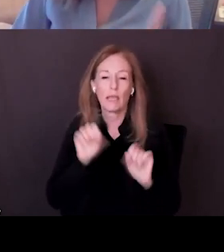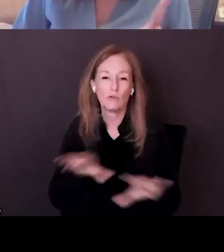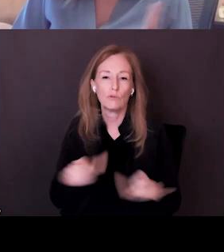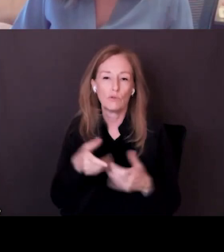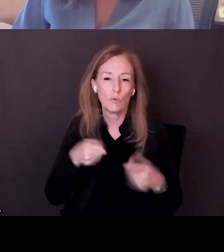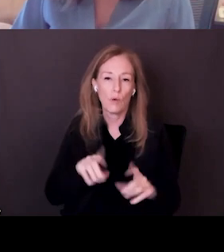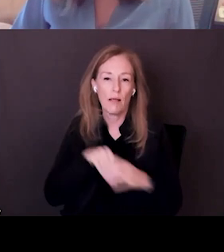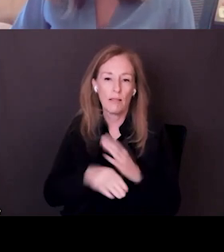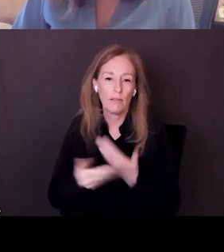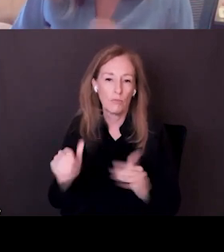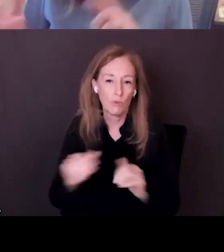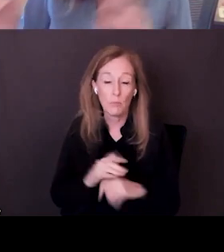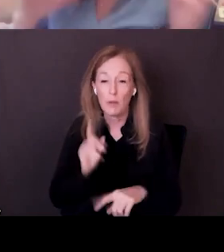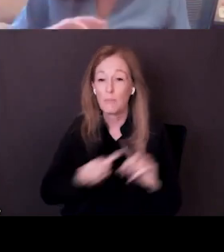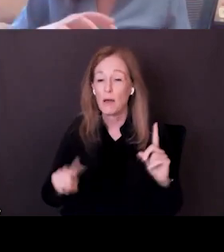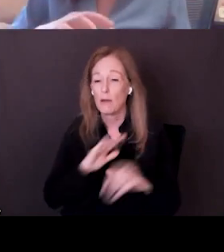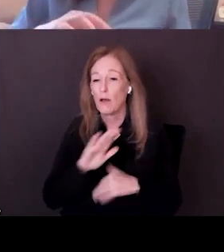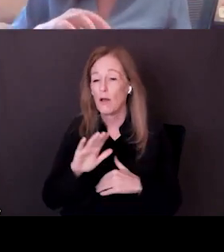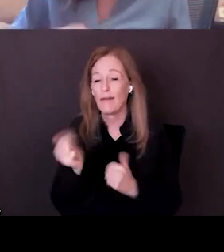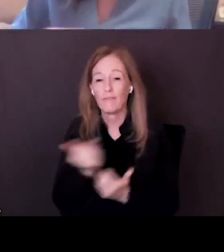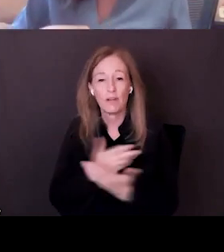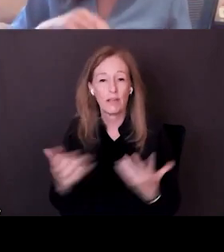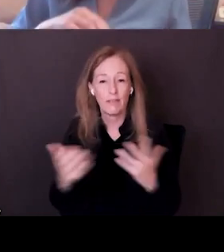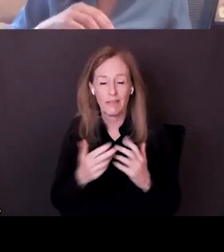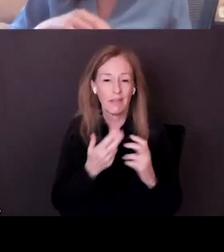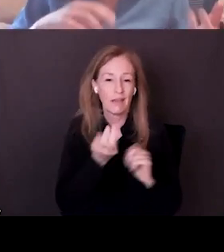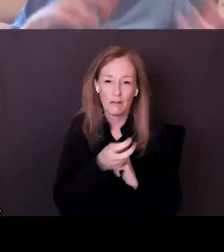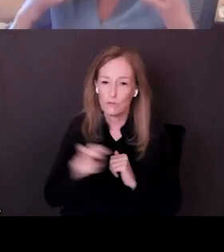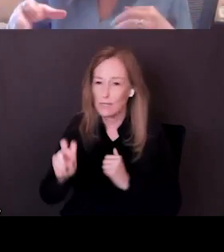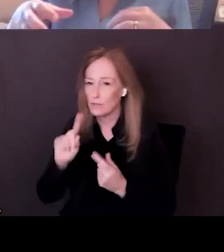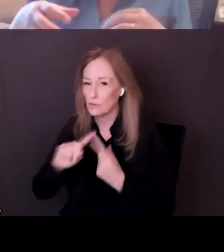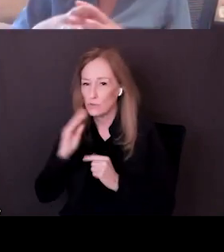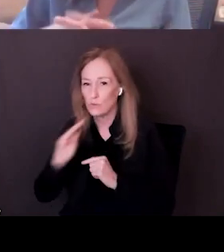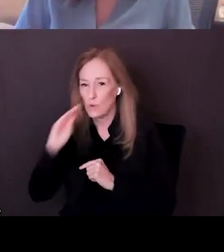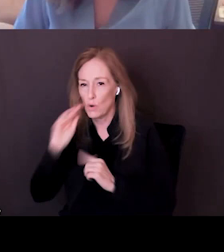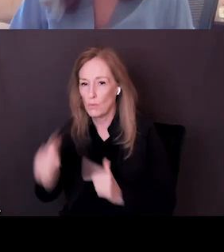WHAT IS IMPORTANT IS IT IS ALL ITEMS THAT TRANSLATE INTO THE HOME LIFE AND THINGS THEY CAN DO OUTSIDE OF THAT ENVIRONMENT, WHICH IS